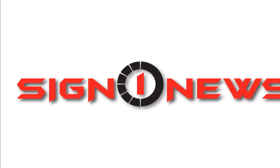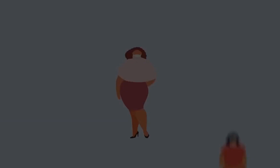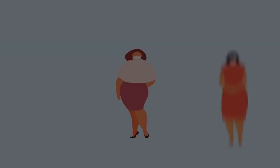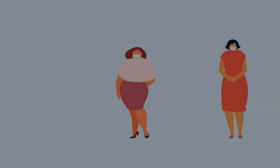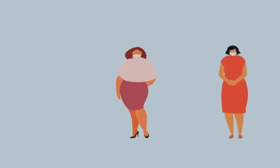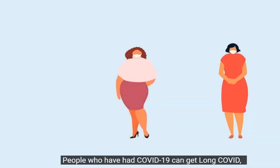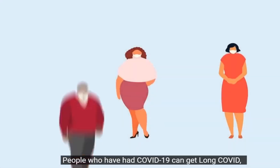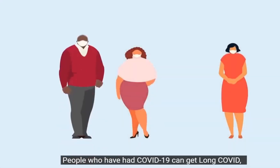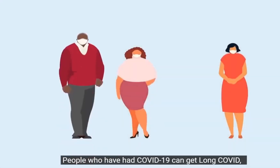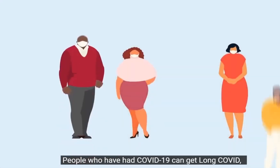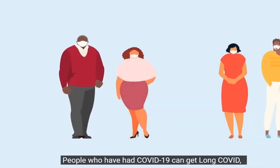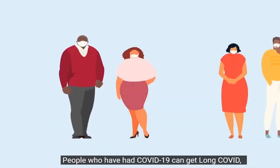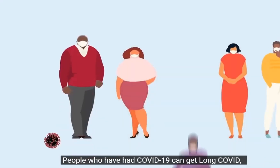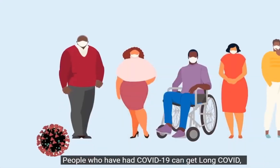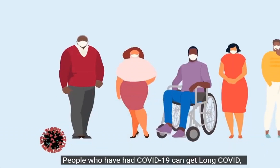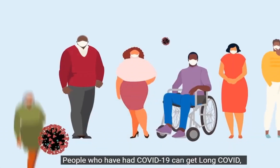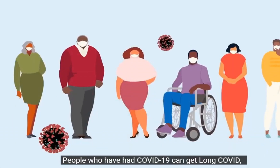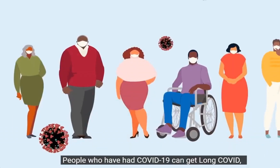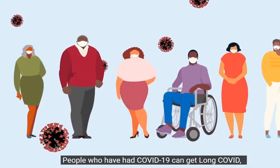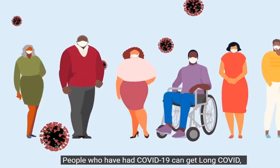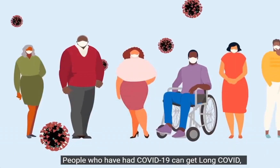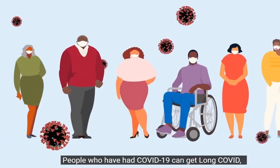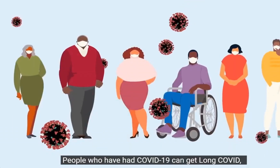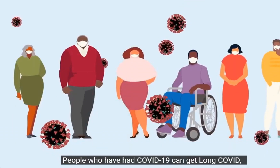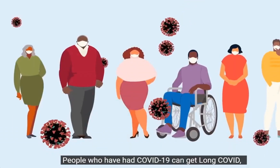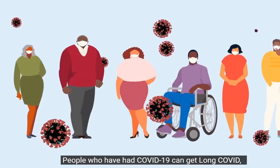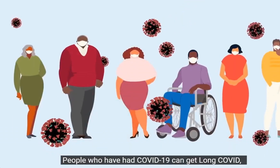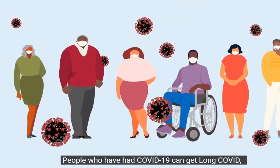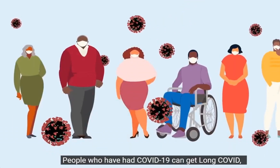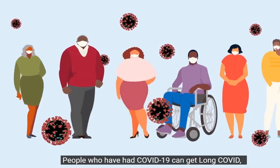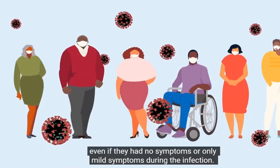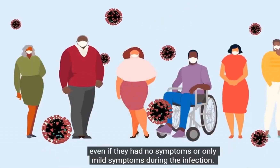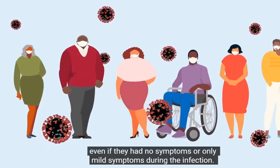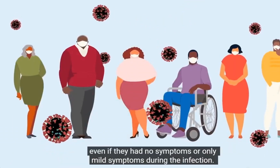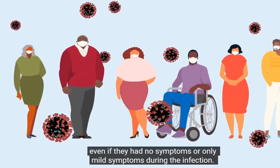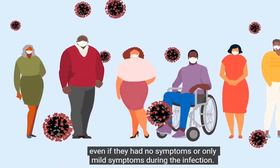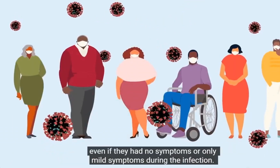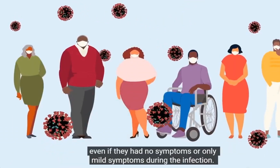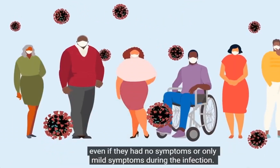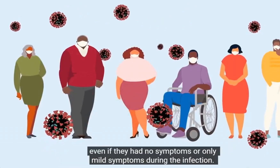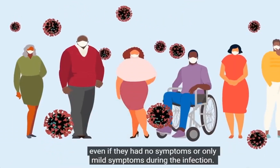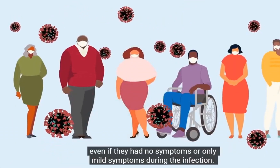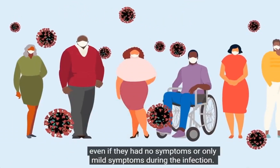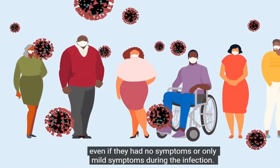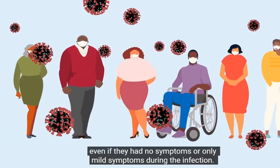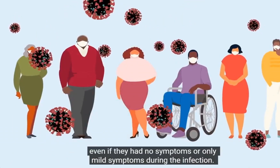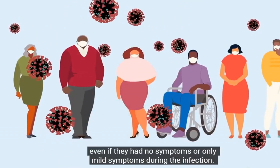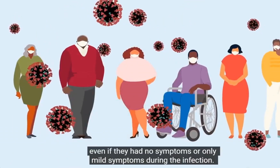People who have had covid-19 can get long covid, even if they had no symptoms or